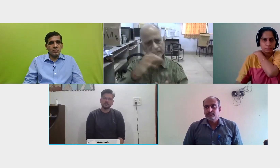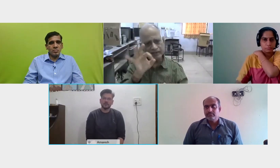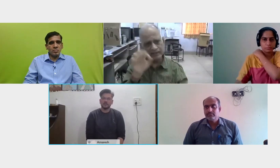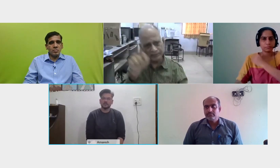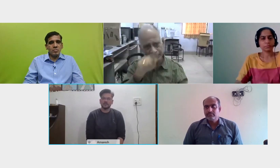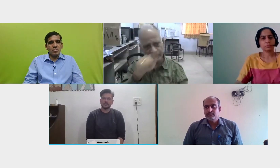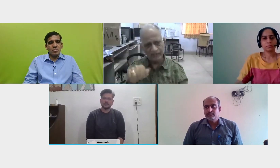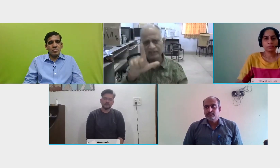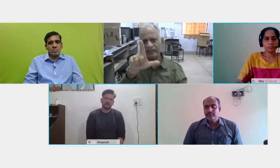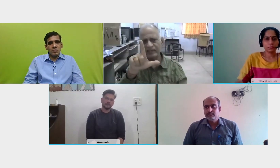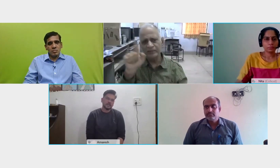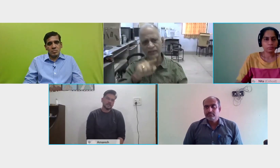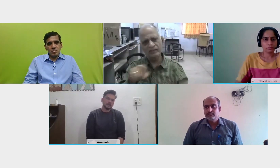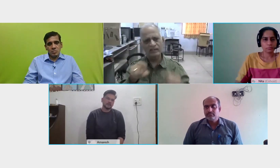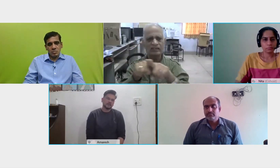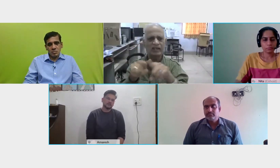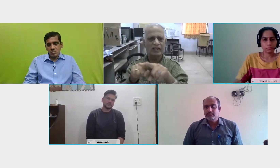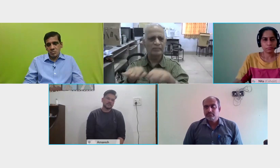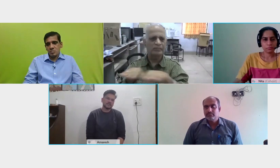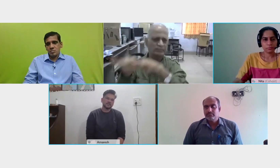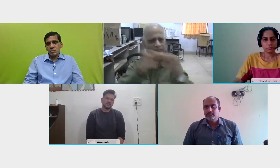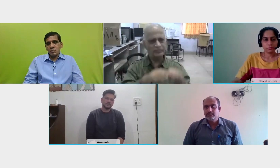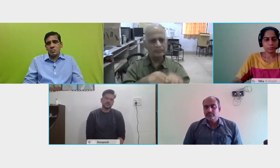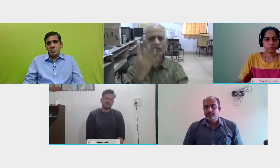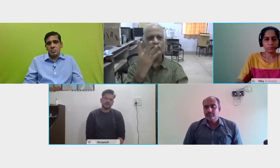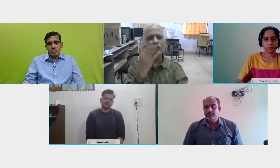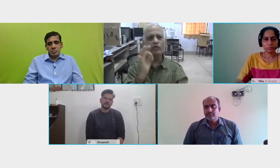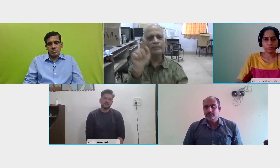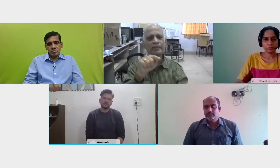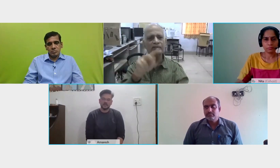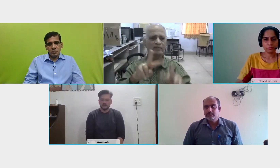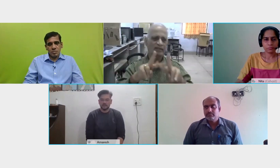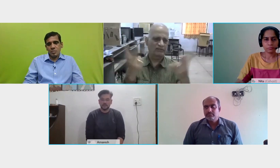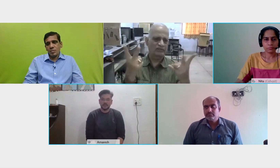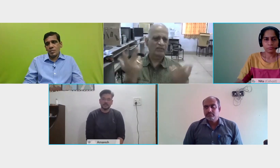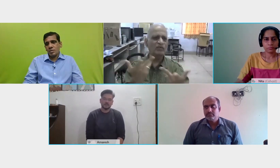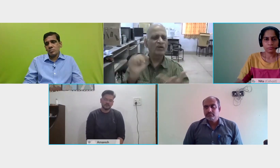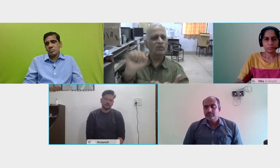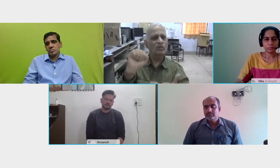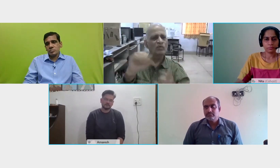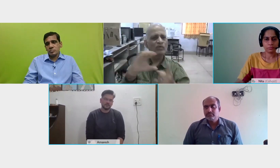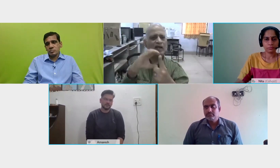communicate with each other around 60 to 70% of them were able to communicate you know